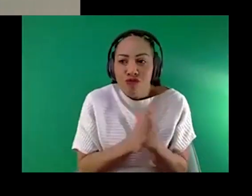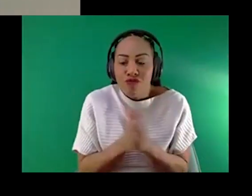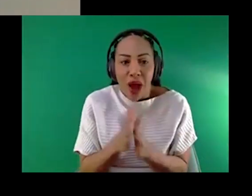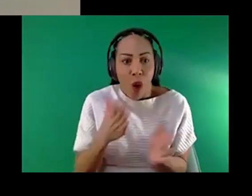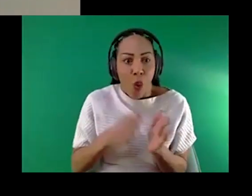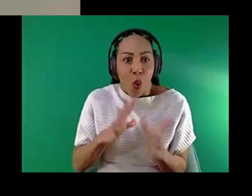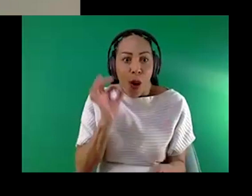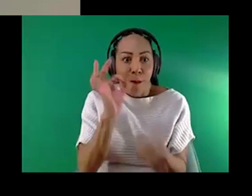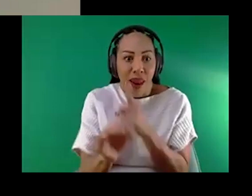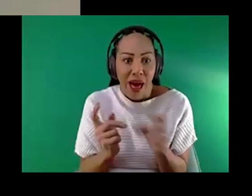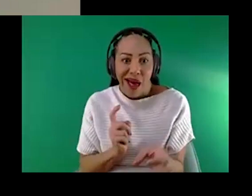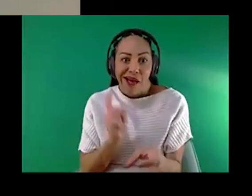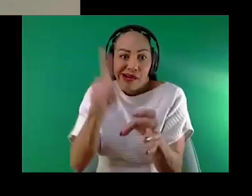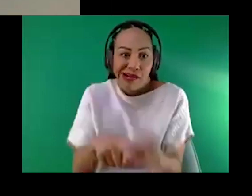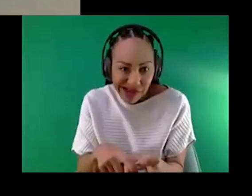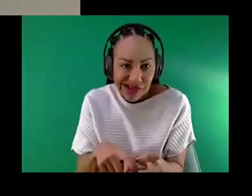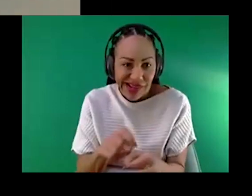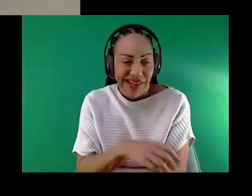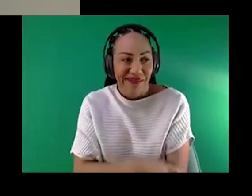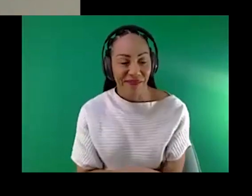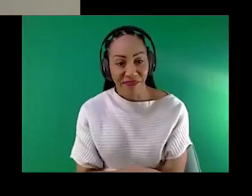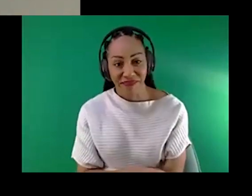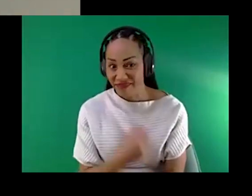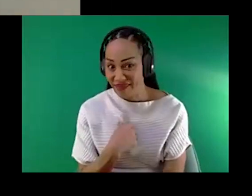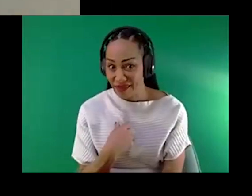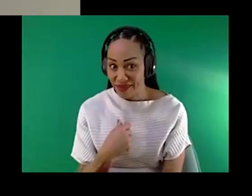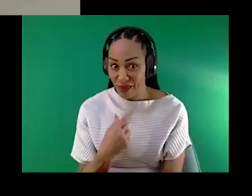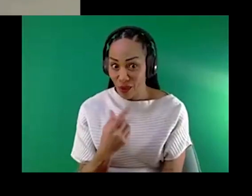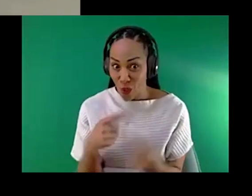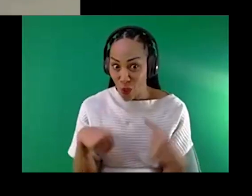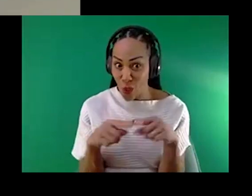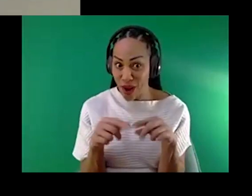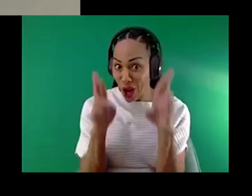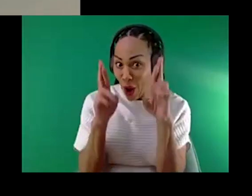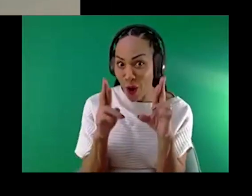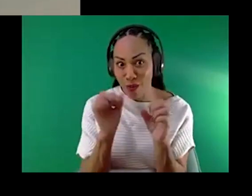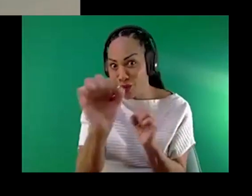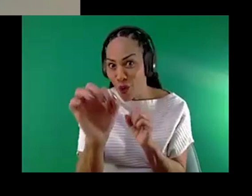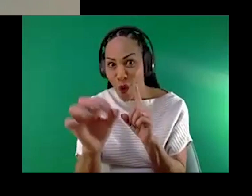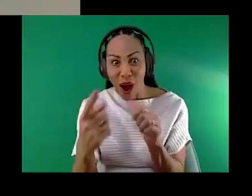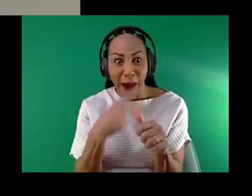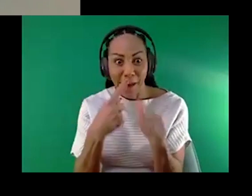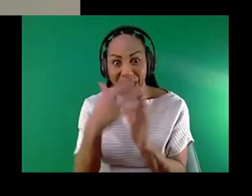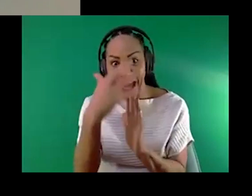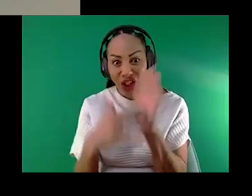and we very much hope to read your application in the coming weeks um and to welcoming you as